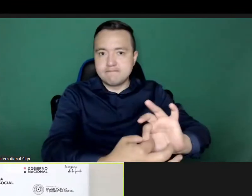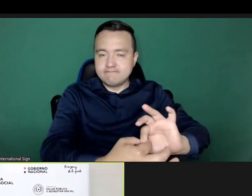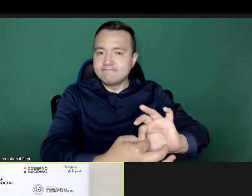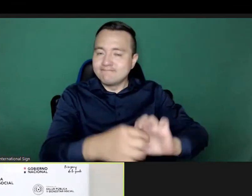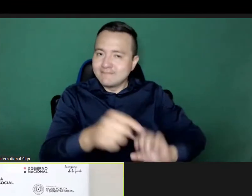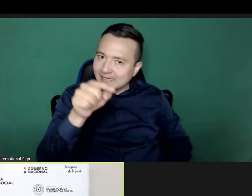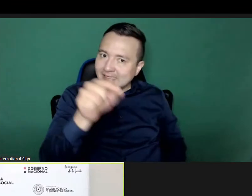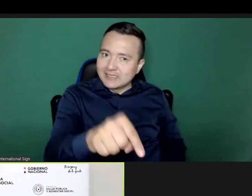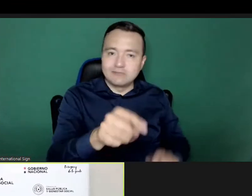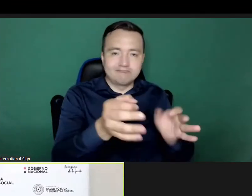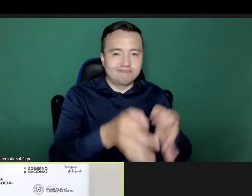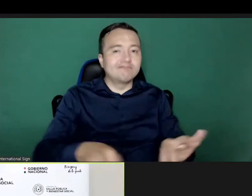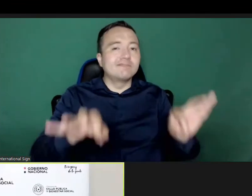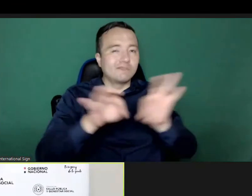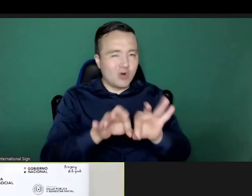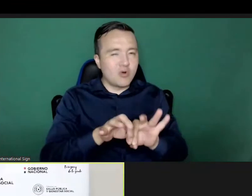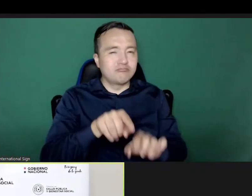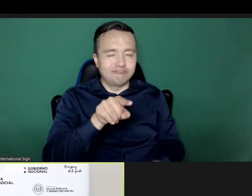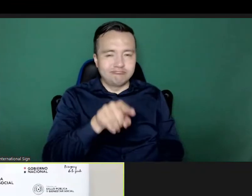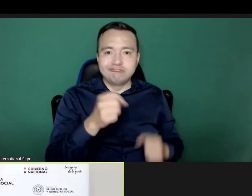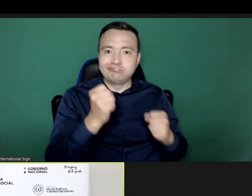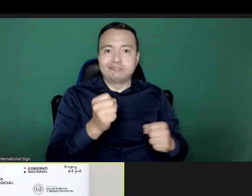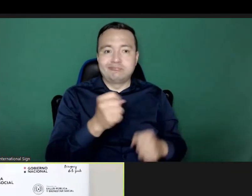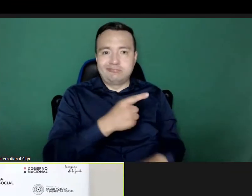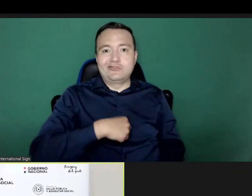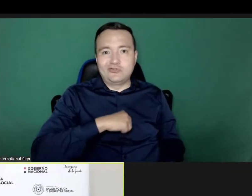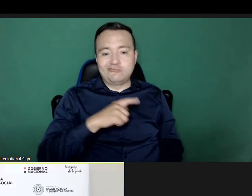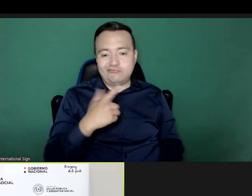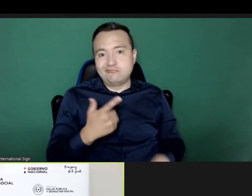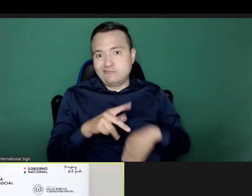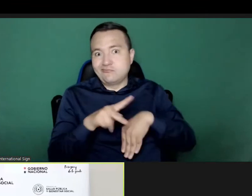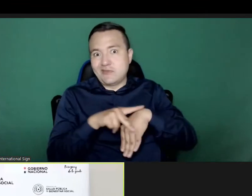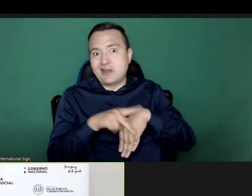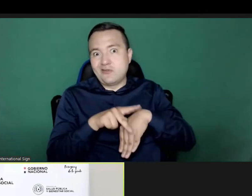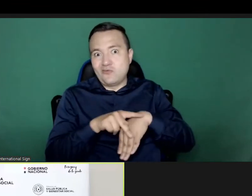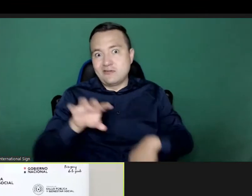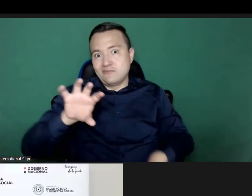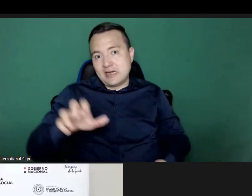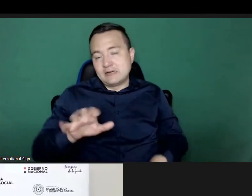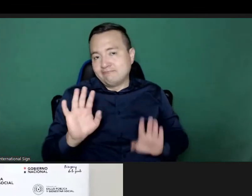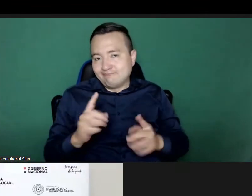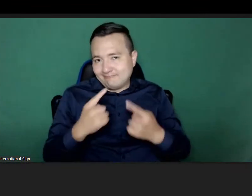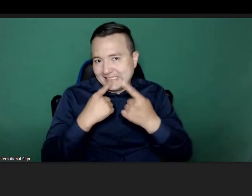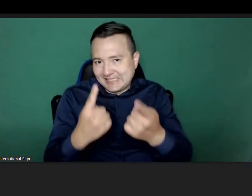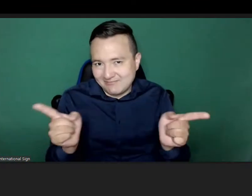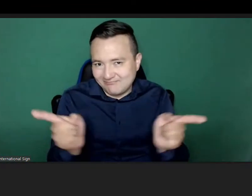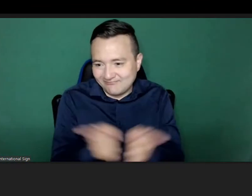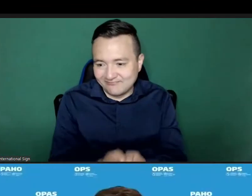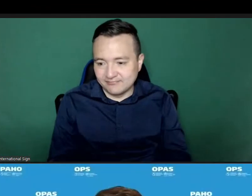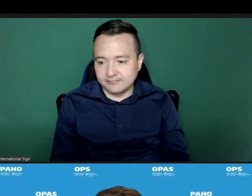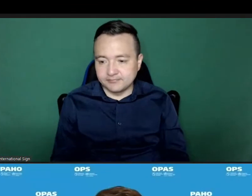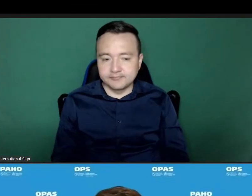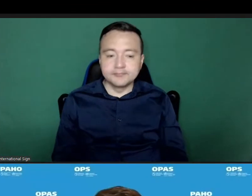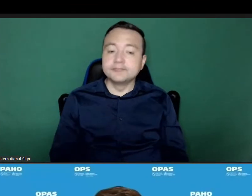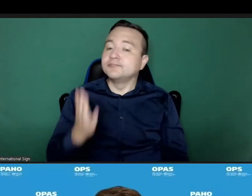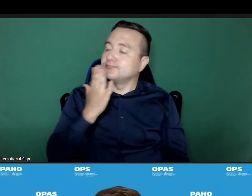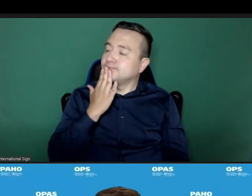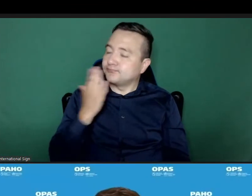That is a challenge for our country. And that is about what I can say. Thank you very much, Dr. Sequera.